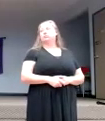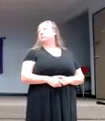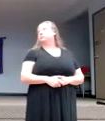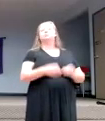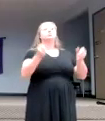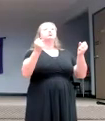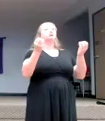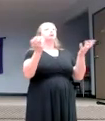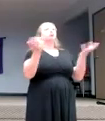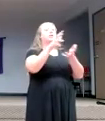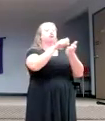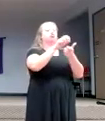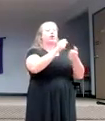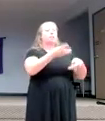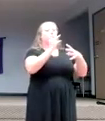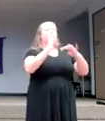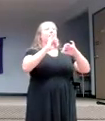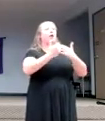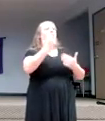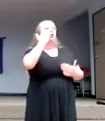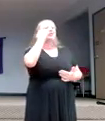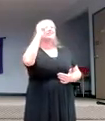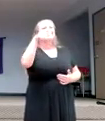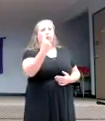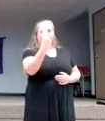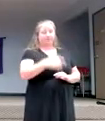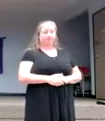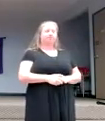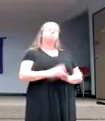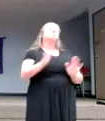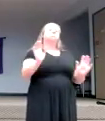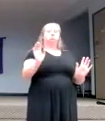So what is a grinder pump and how do I know if I need one? Primarily as Christina mentioned,